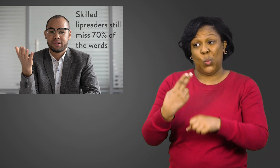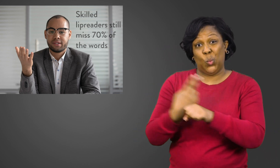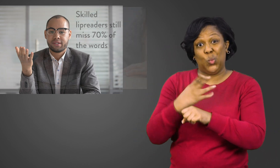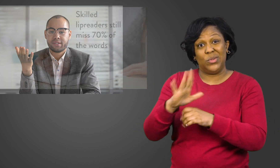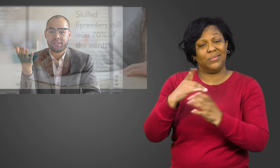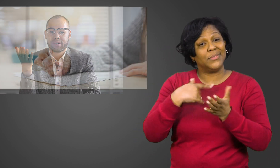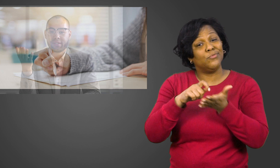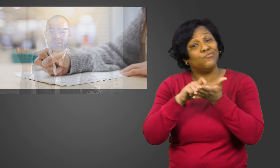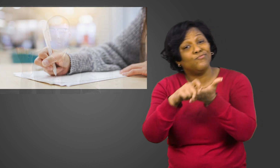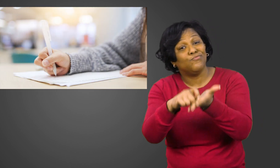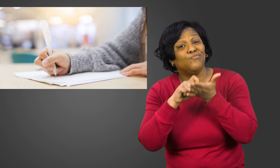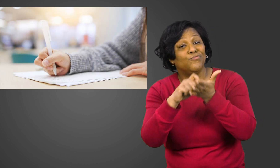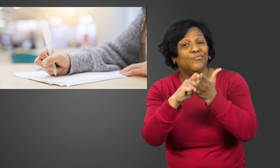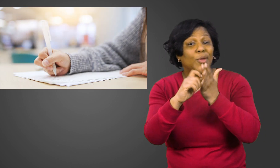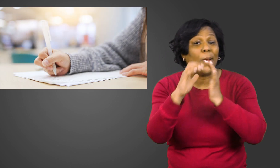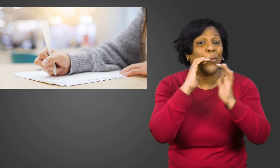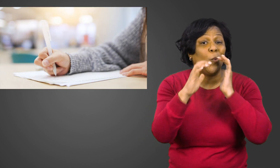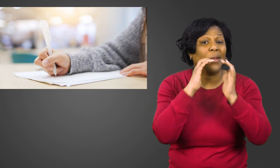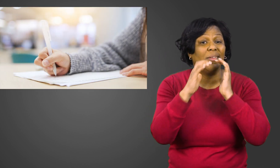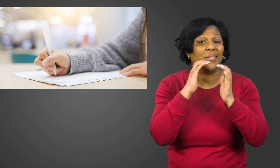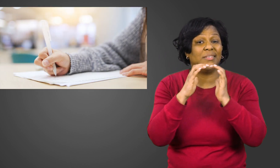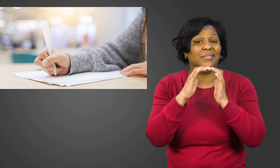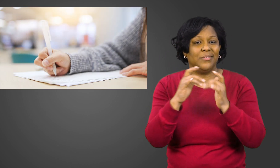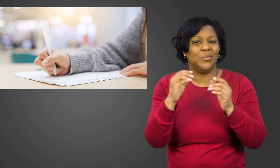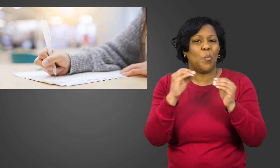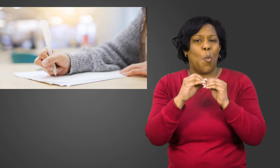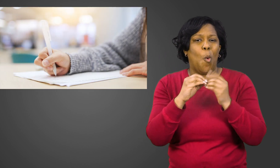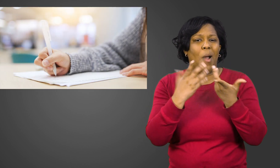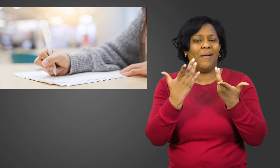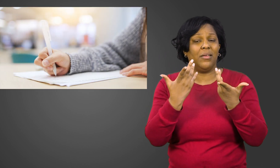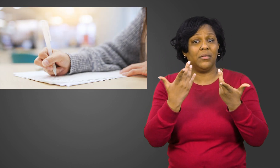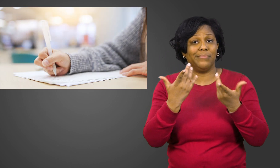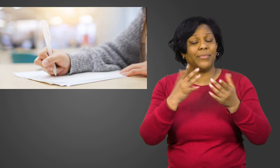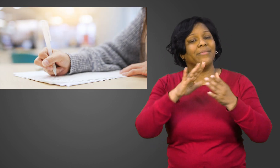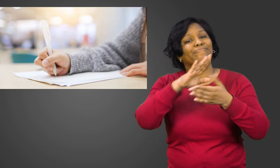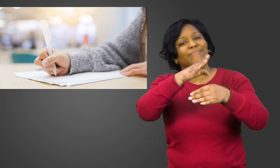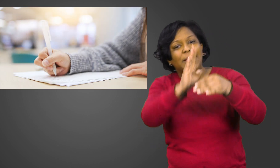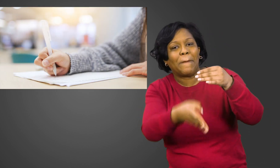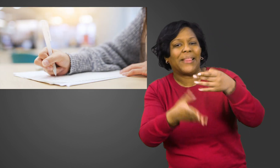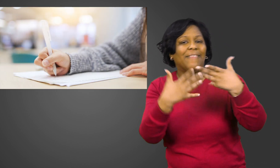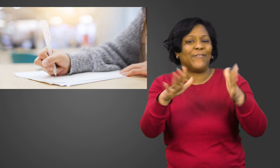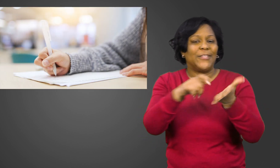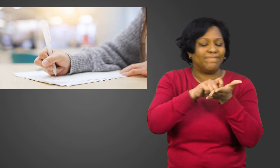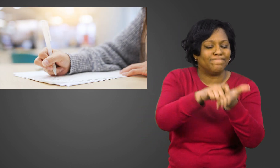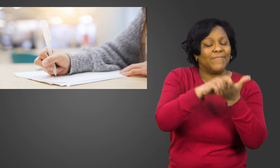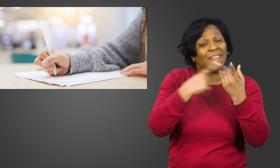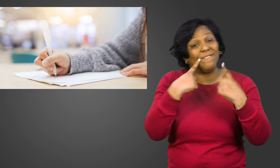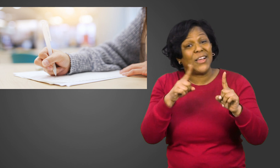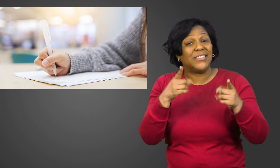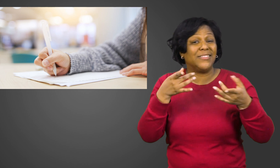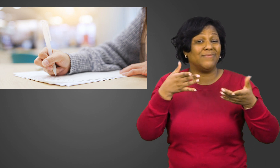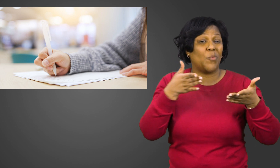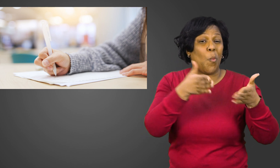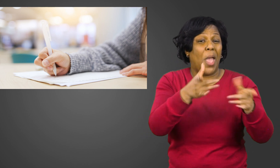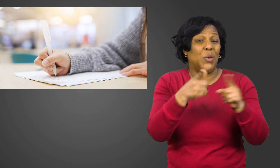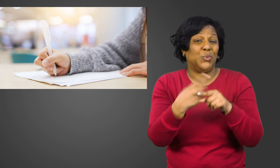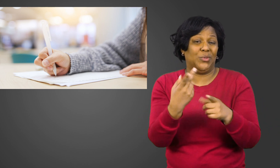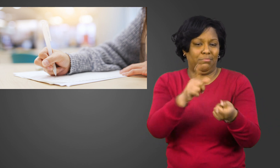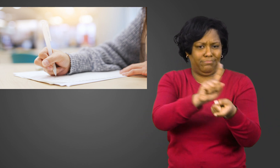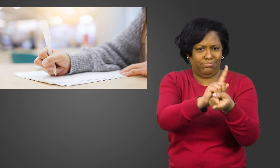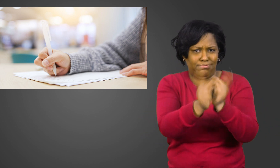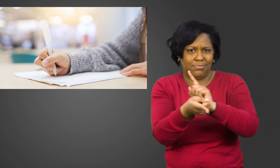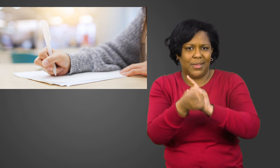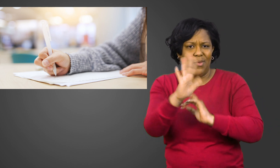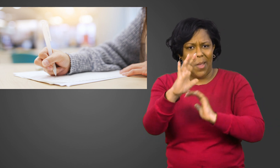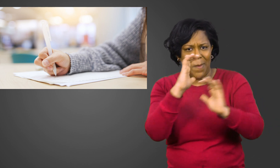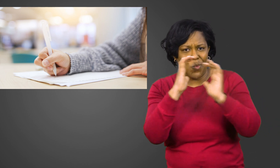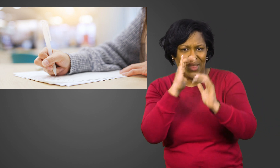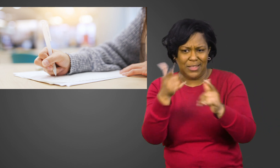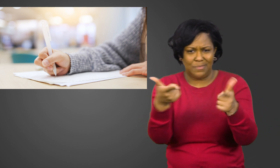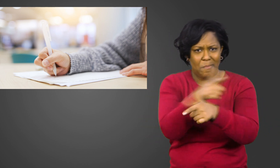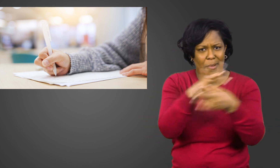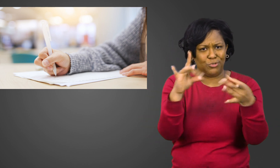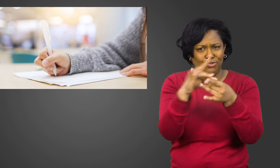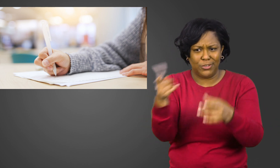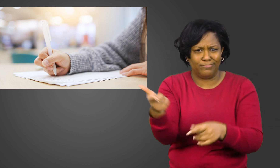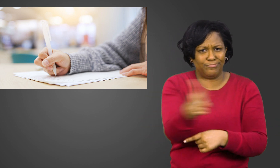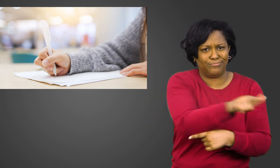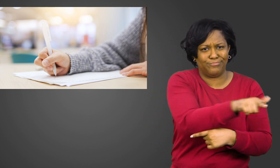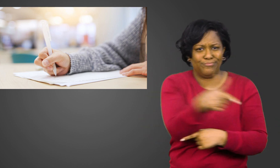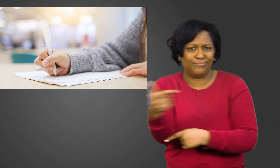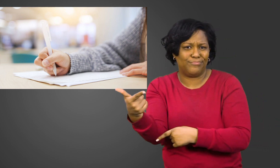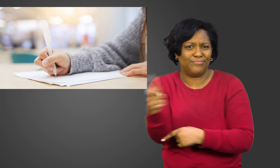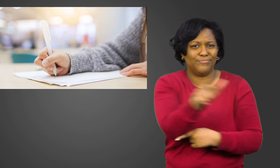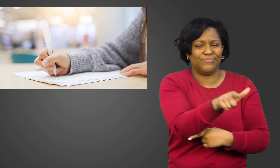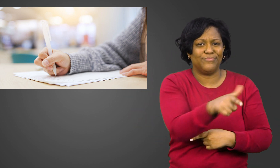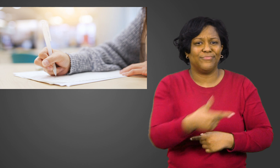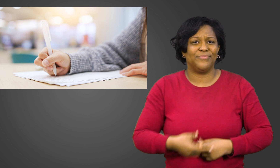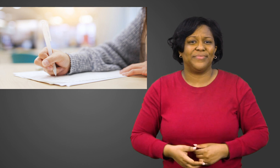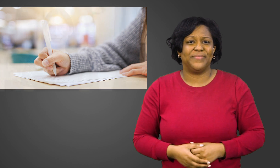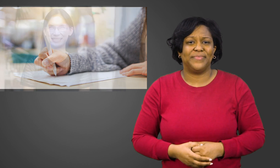Using written communication is a more complete and effective way to convey your message.